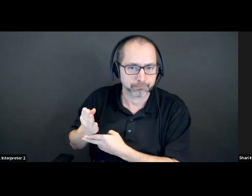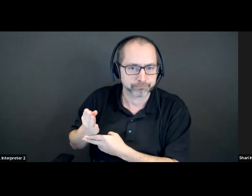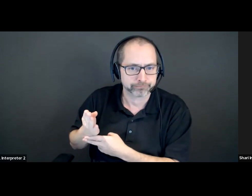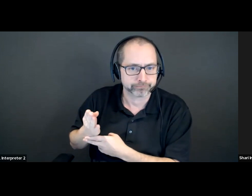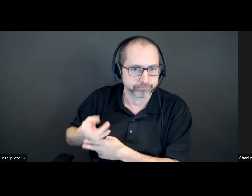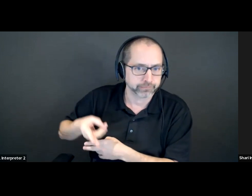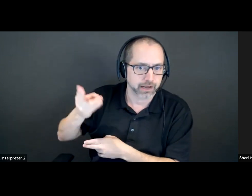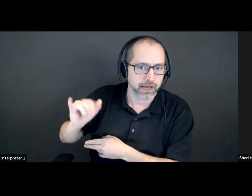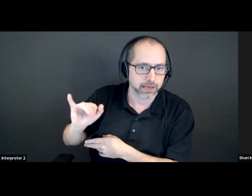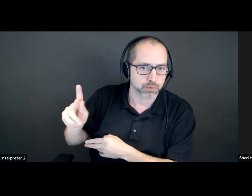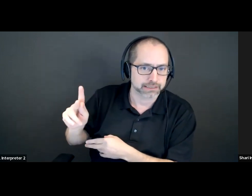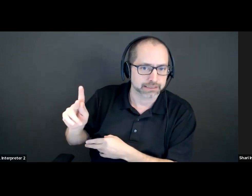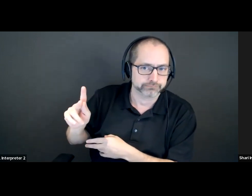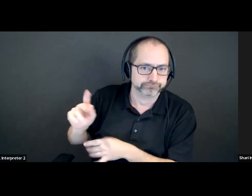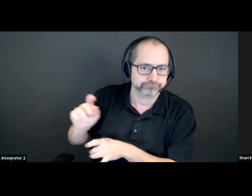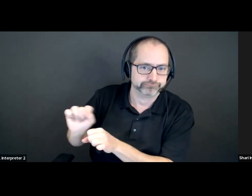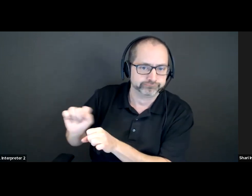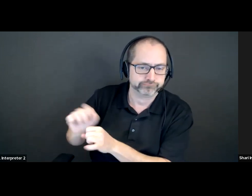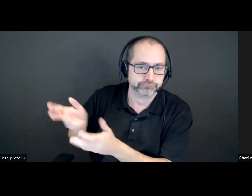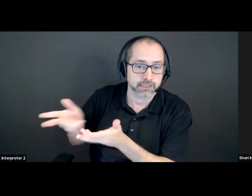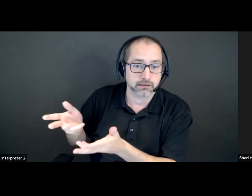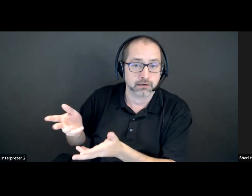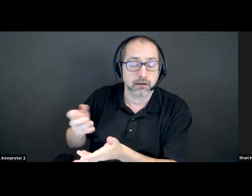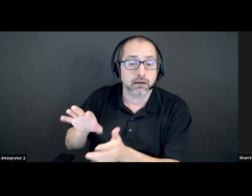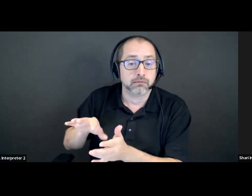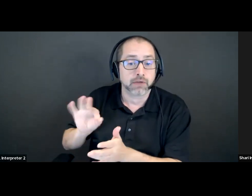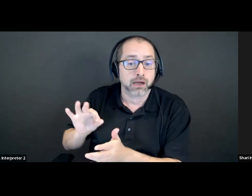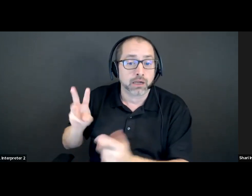I also found out that my workers compensation claim got denied this month,